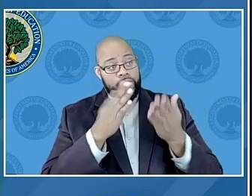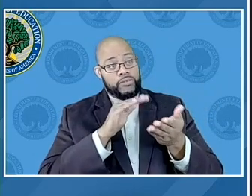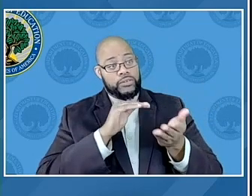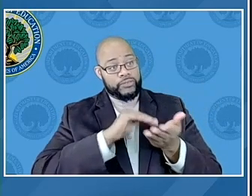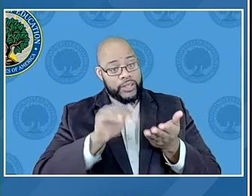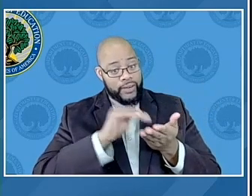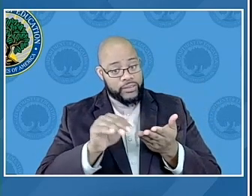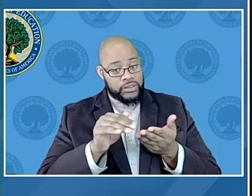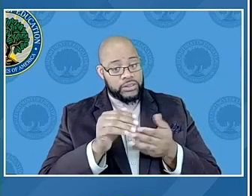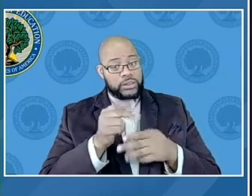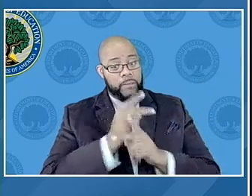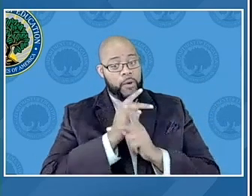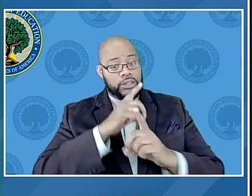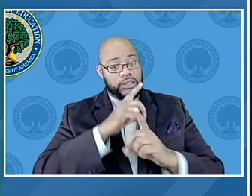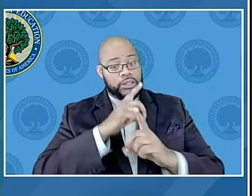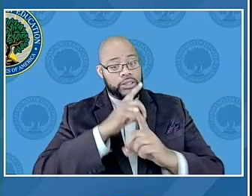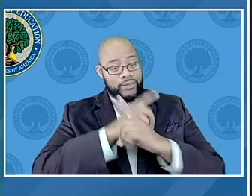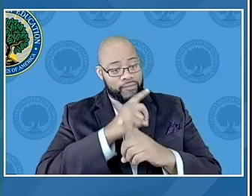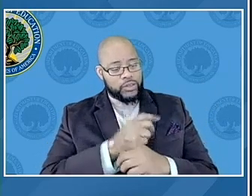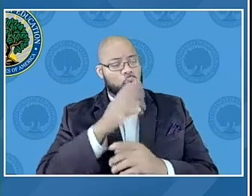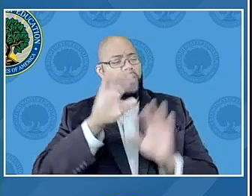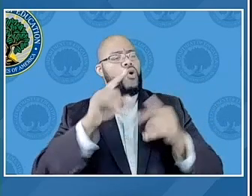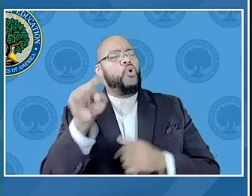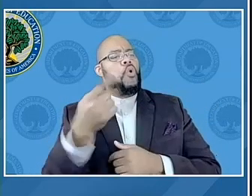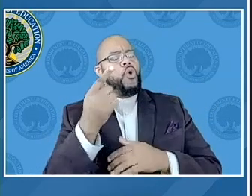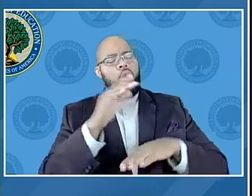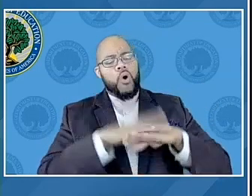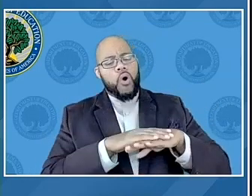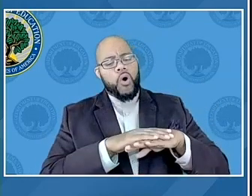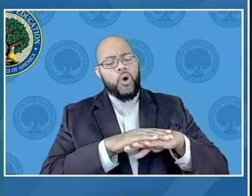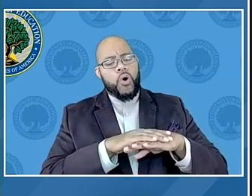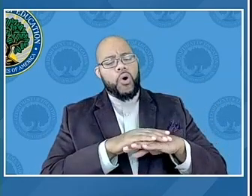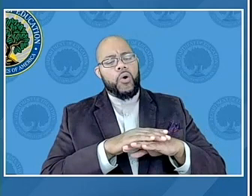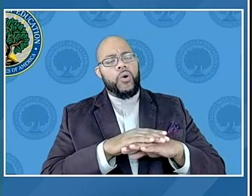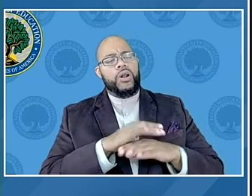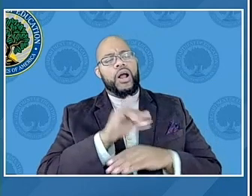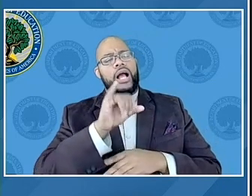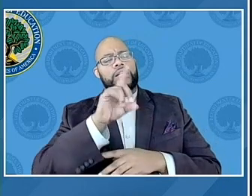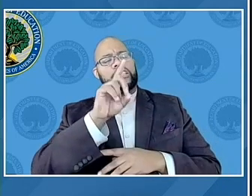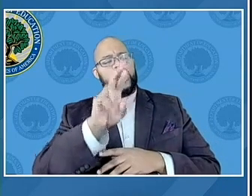Defense. Are we focusing mostly on Income Driven Repayment at this point?